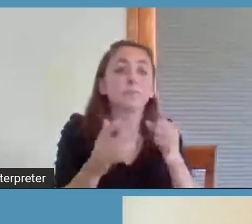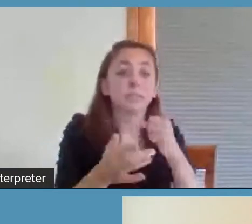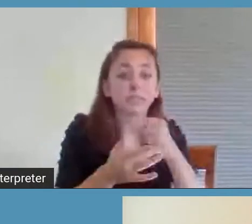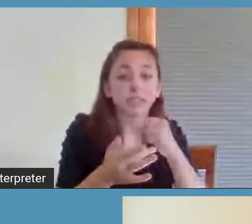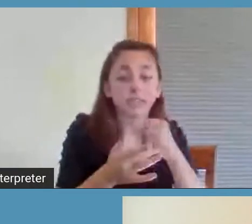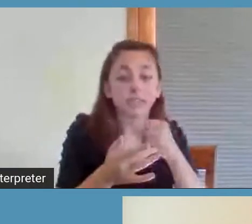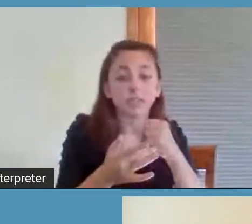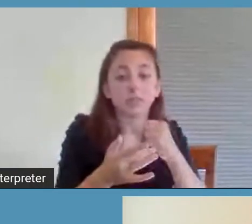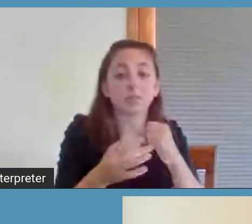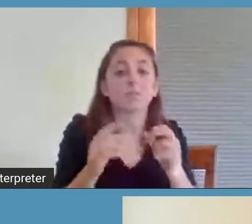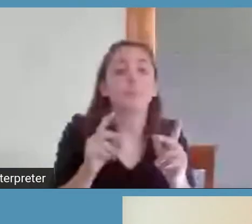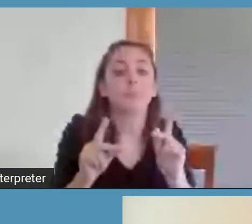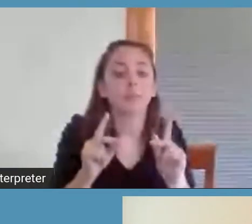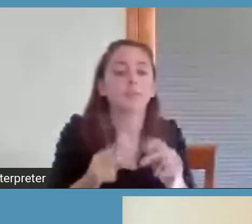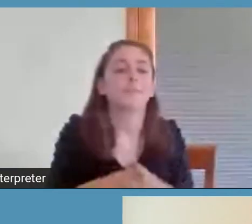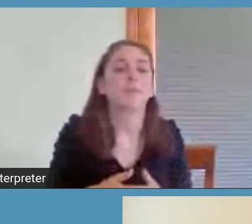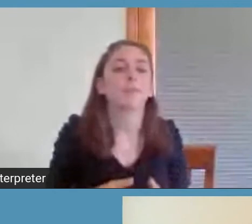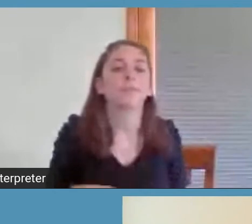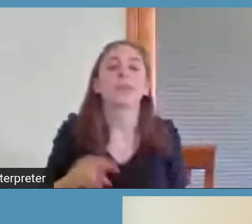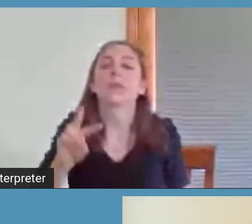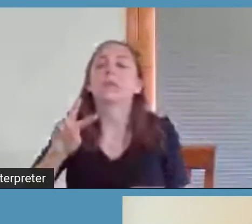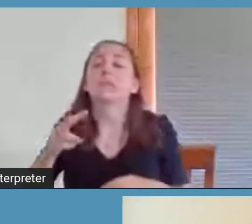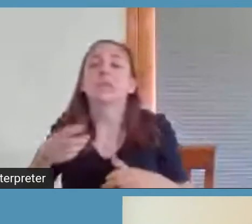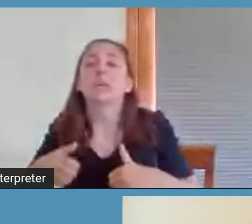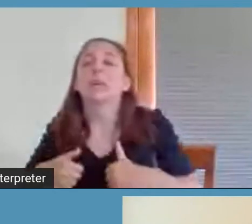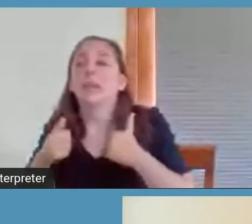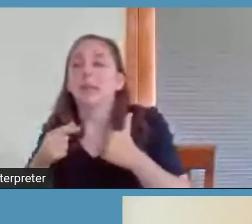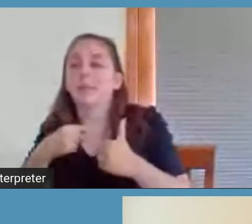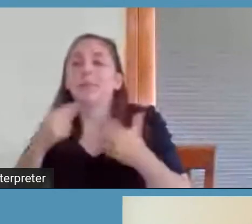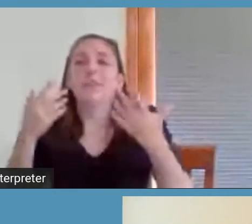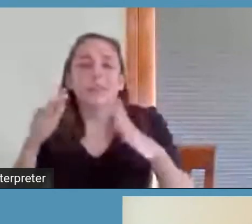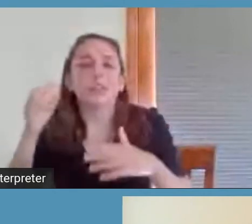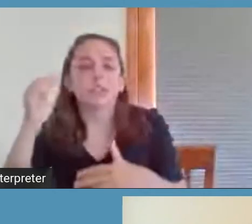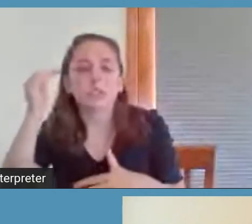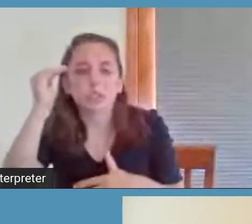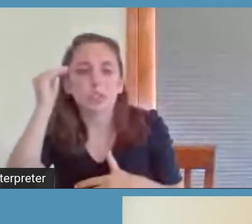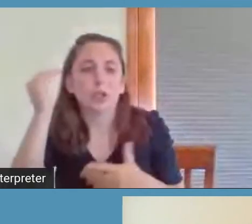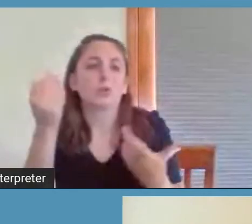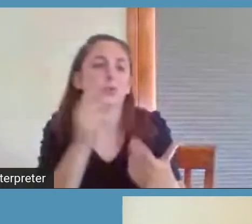life experience i figured out cuts matrix pretty quickly so if i needed there to be a platform